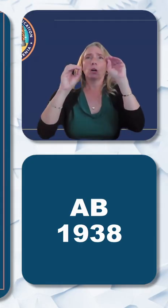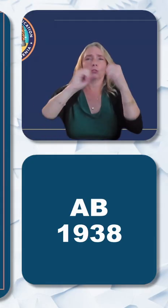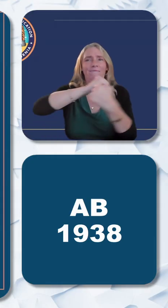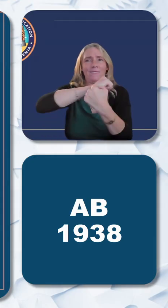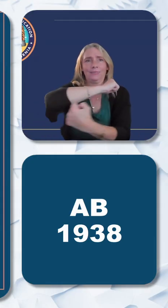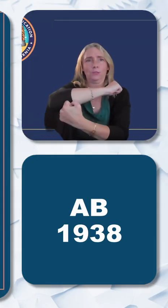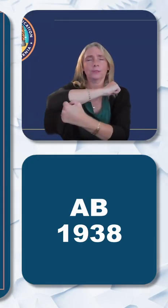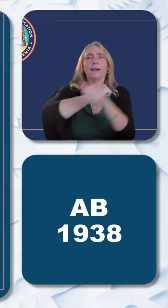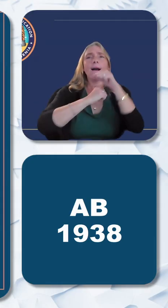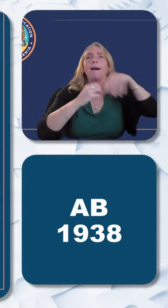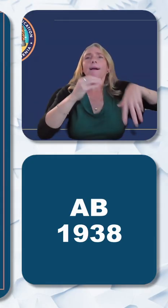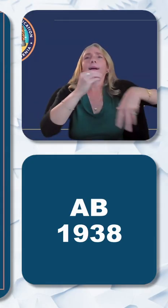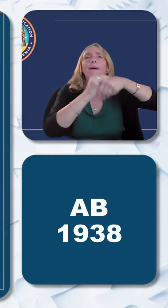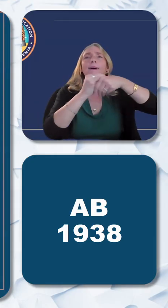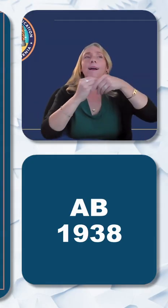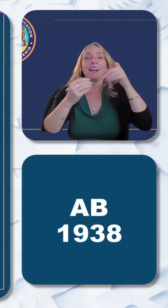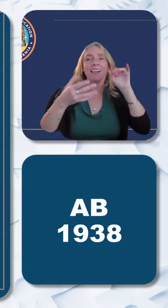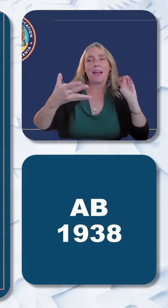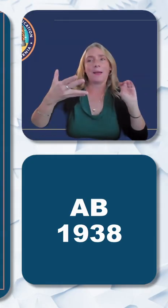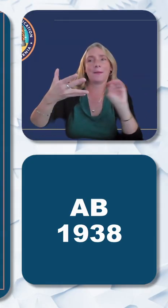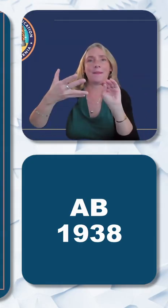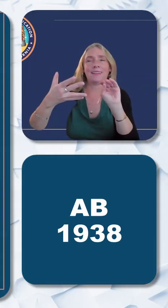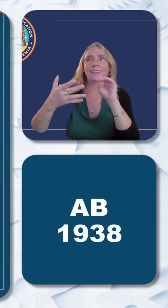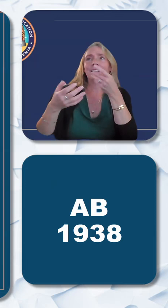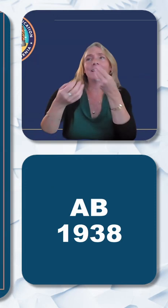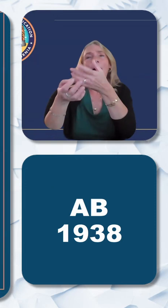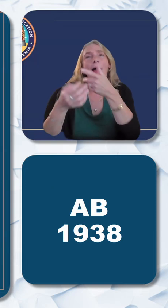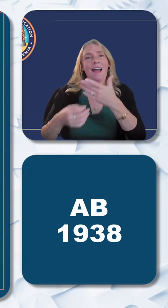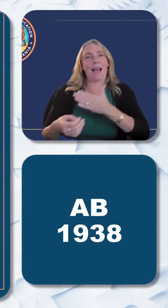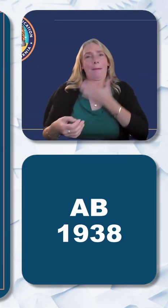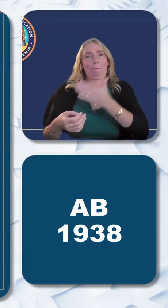Now, language access is treated as a instructional foundation,